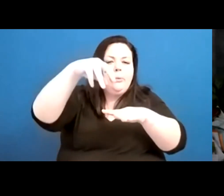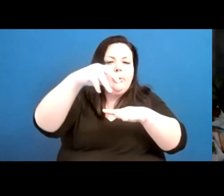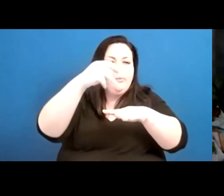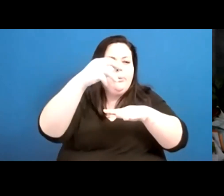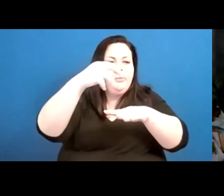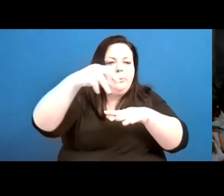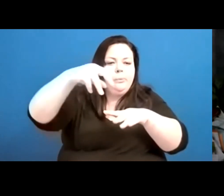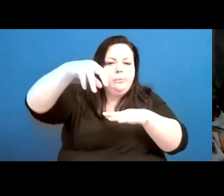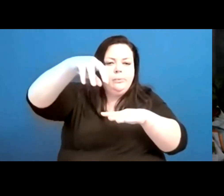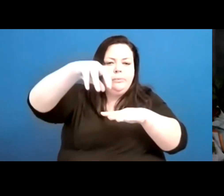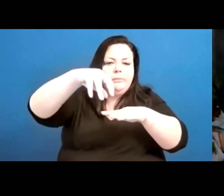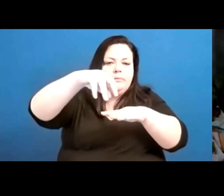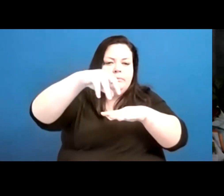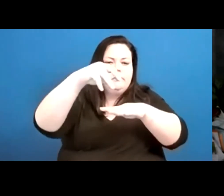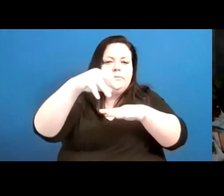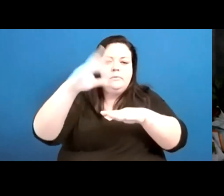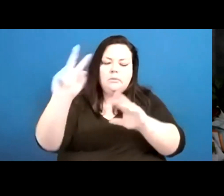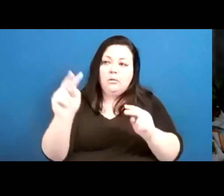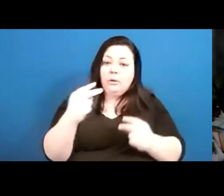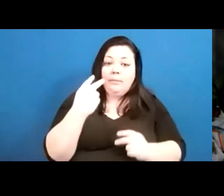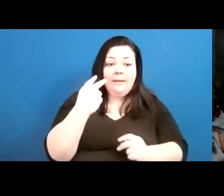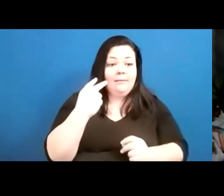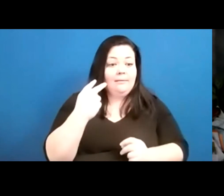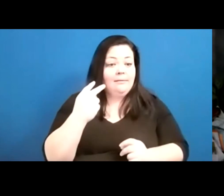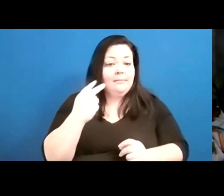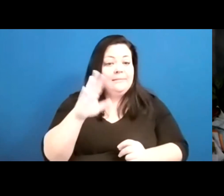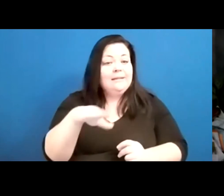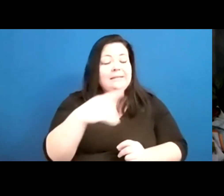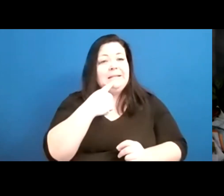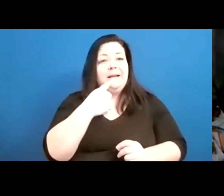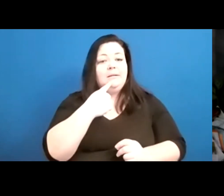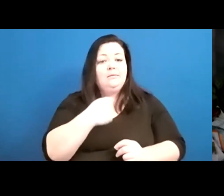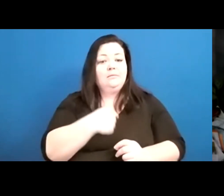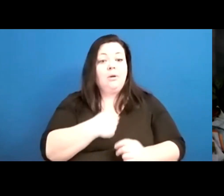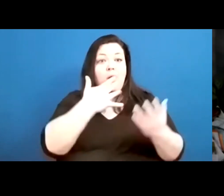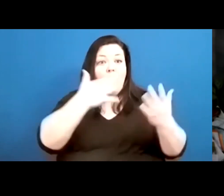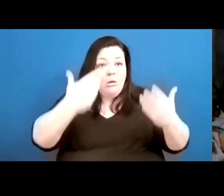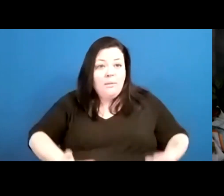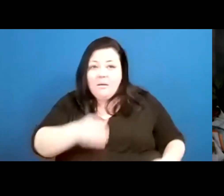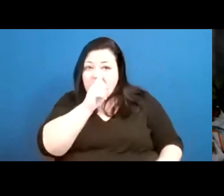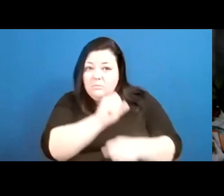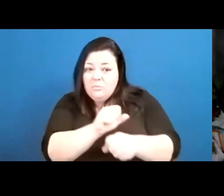water trench // Look at me it says // what color am I truly?